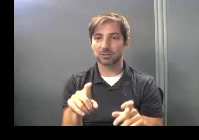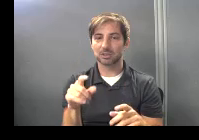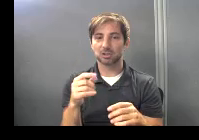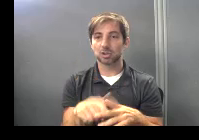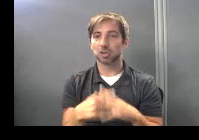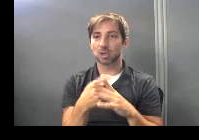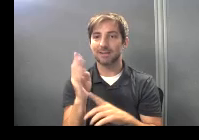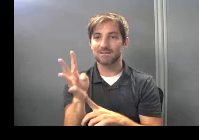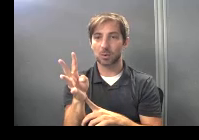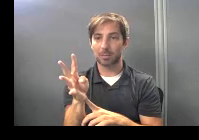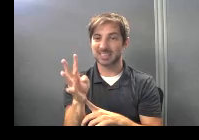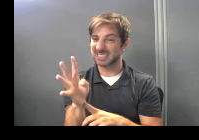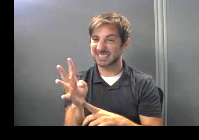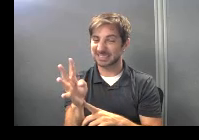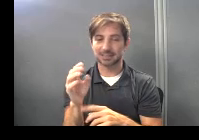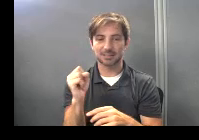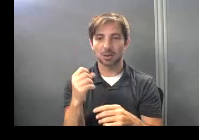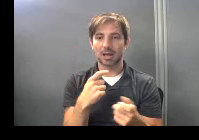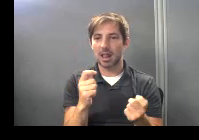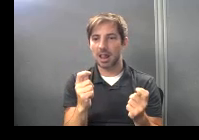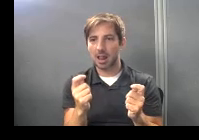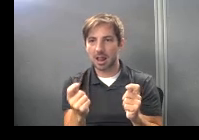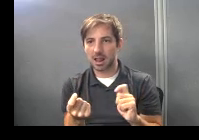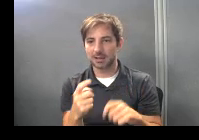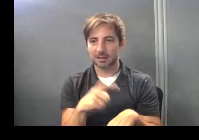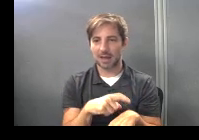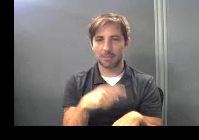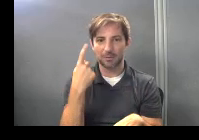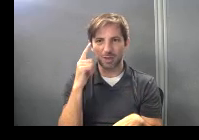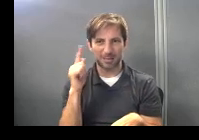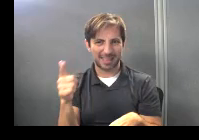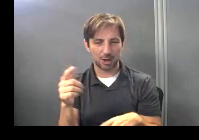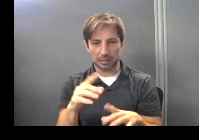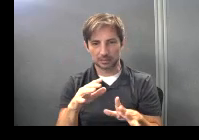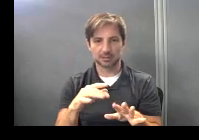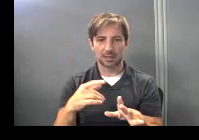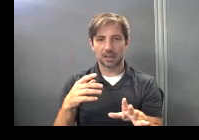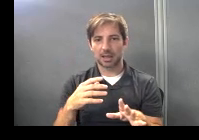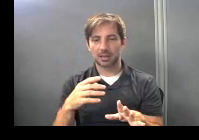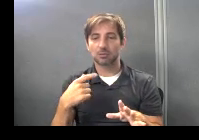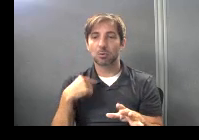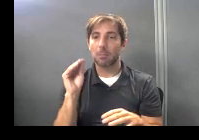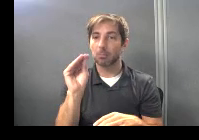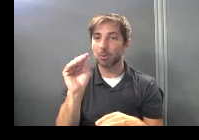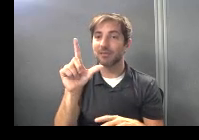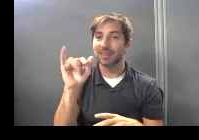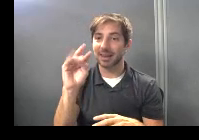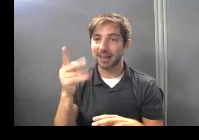I SHIFTED THE TIME AROUND THINKING IT WOULD BE LATER. I PUT THE LINK THERE. ALL YOU HAVE TO DO IS TYPE IN YOUR NAME AND